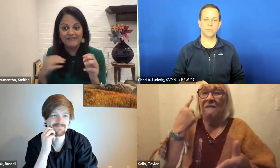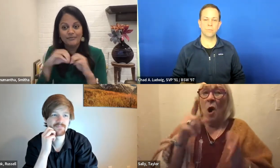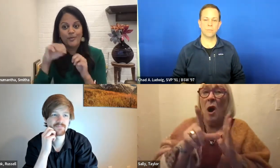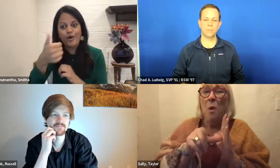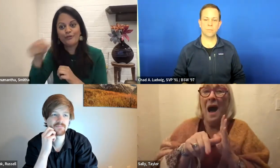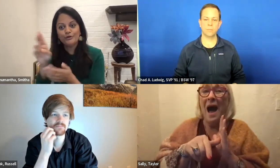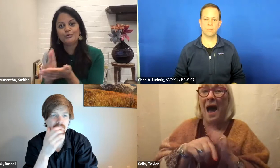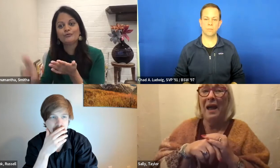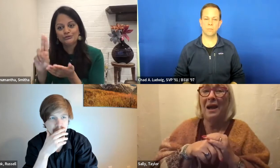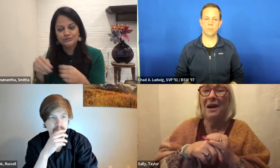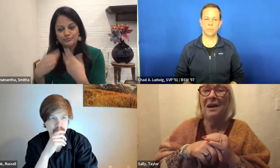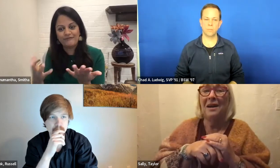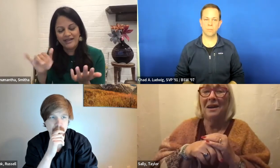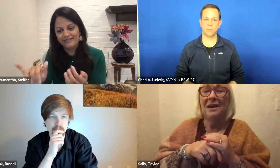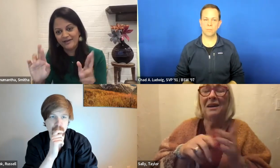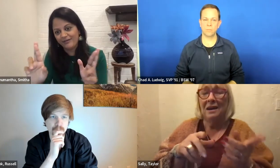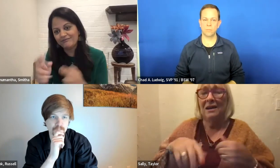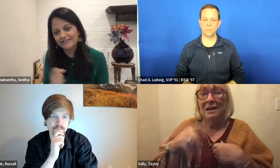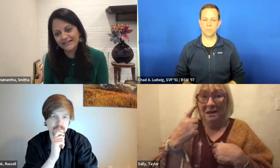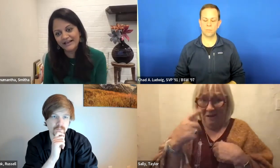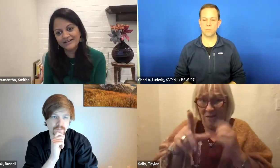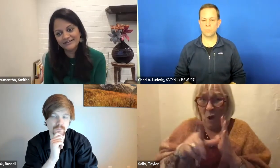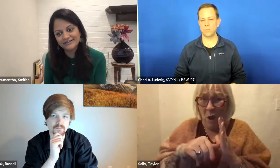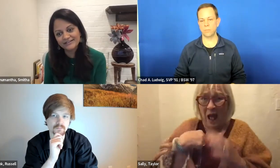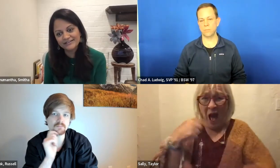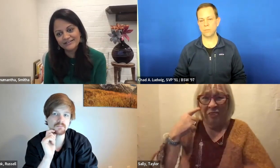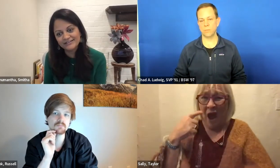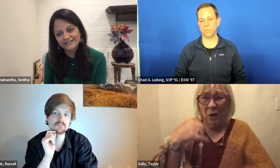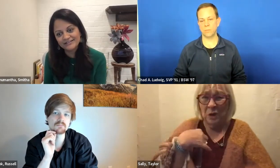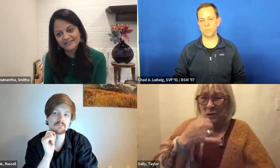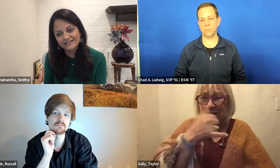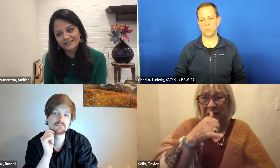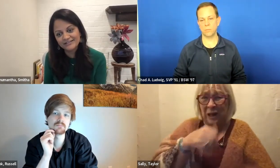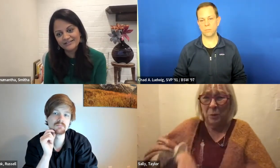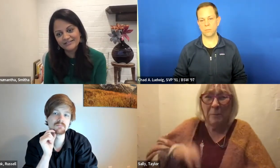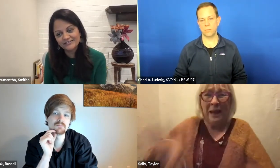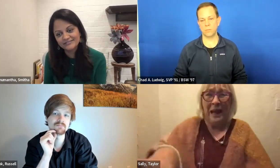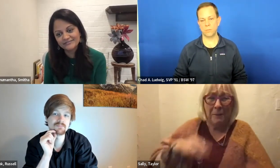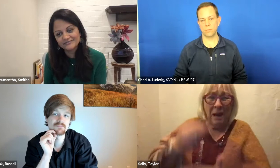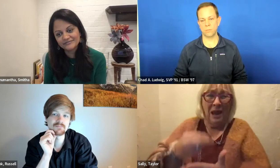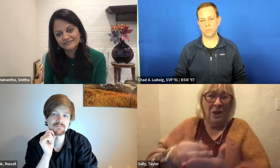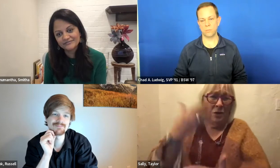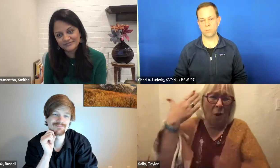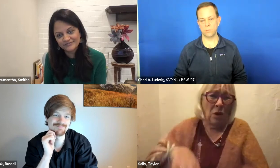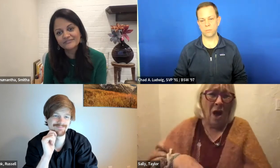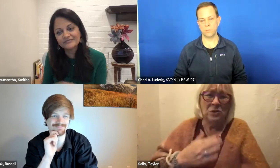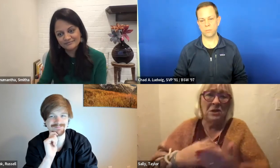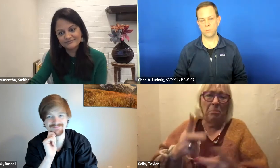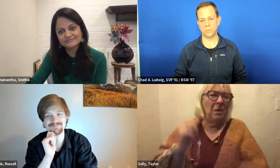Working at a university is nice. I'm sure there's other universities who provide that, as well. Yeah. For a while there, I thought that it was silly